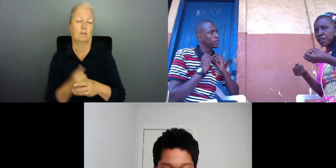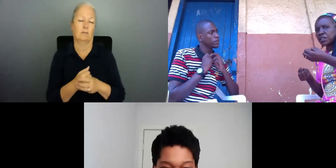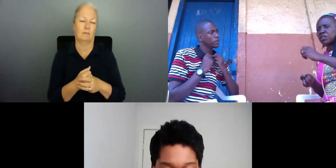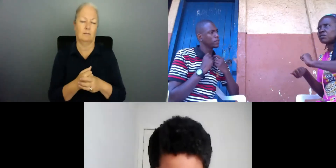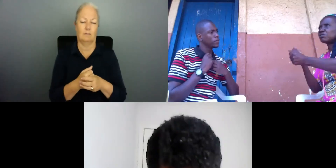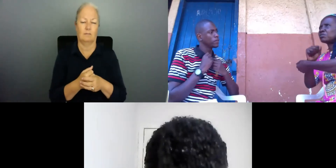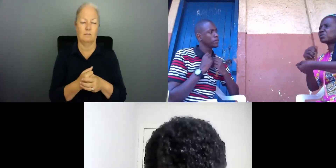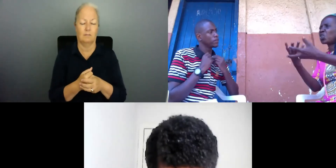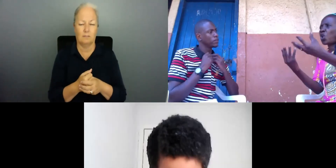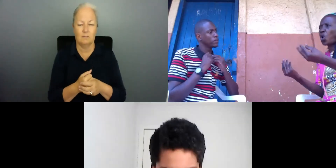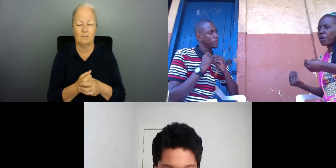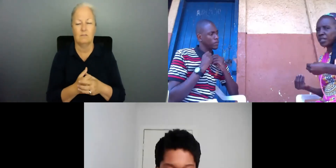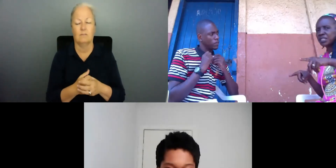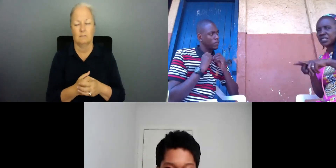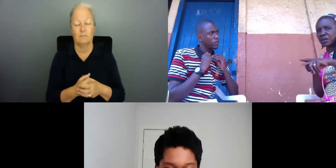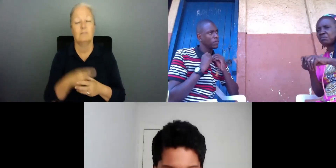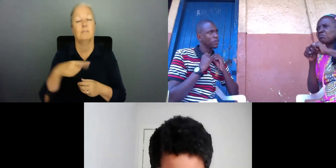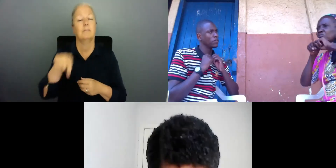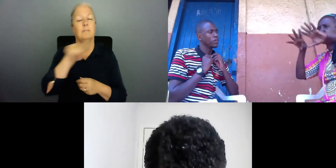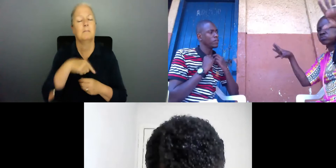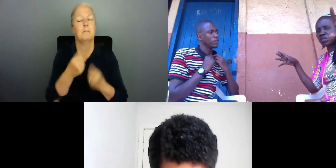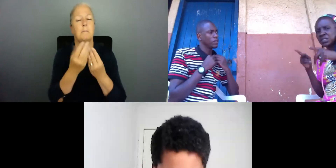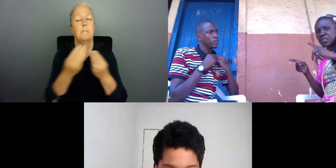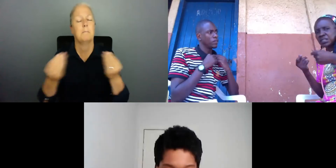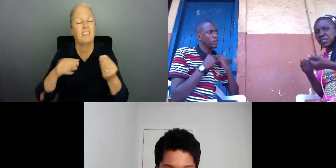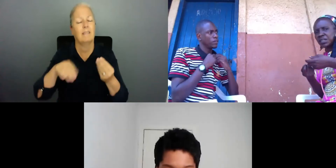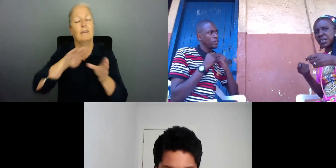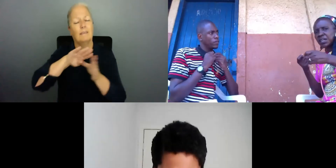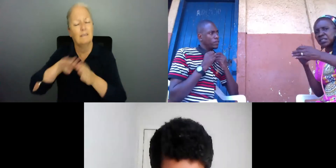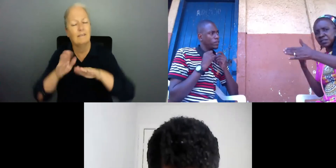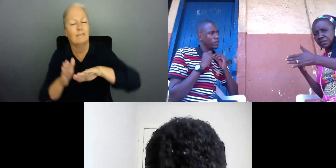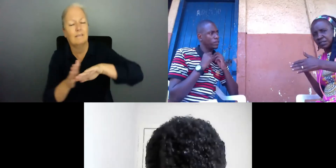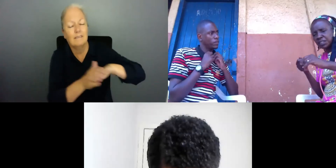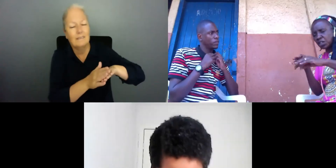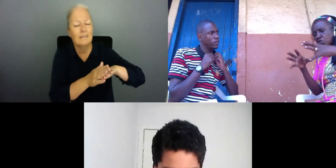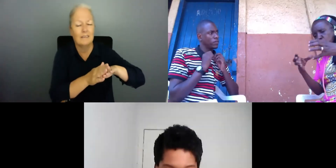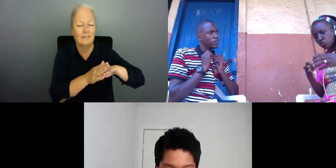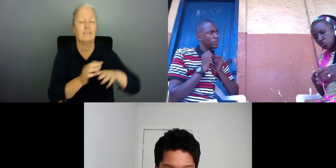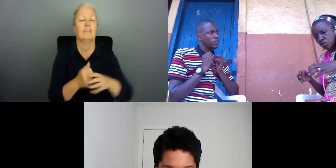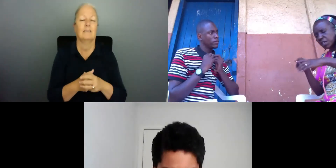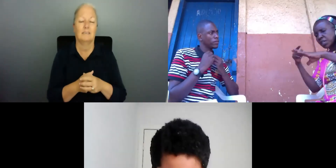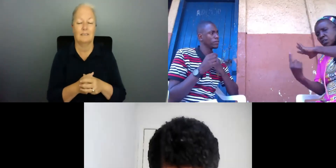and institutionalized a significant portion of these groups are in a situation of social or